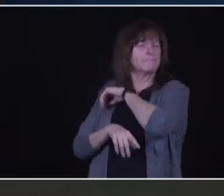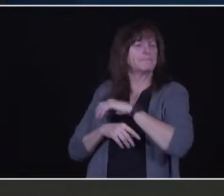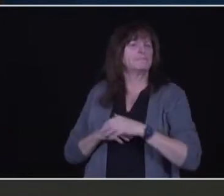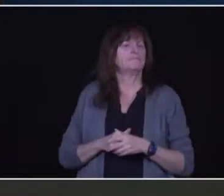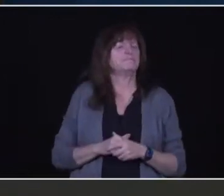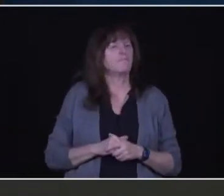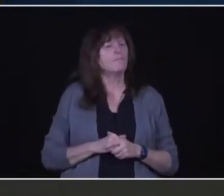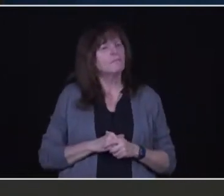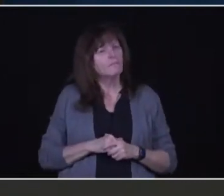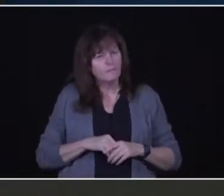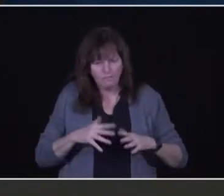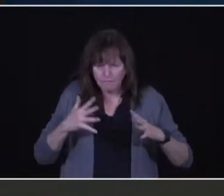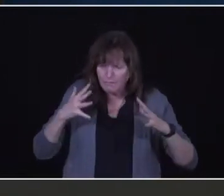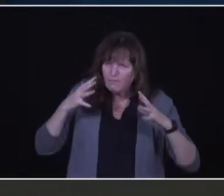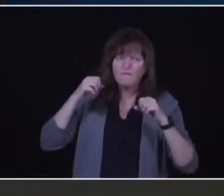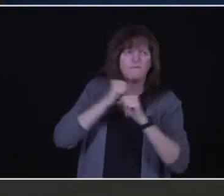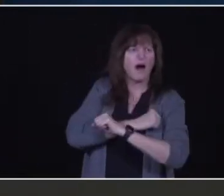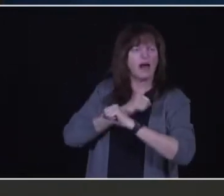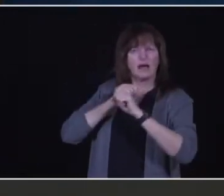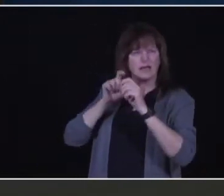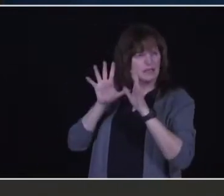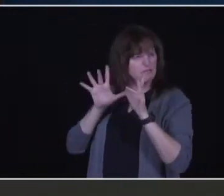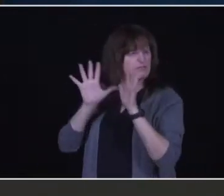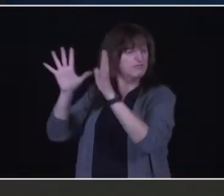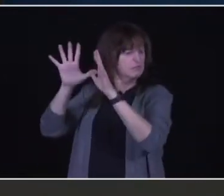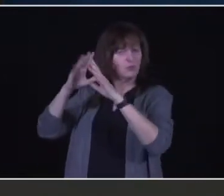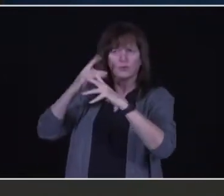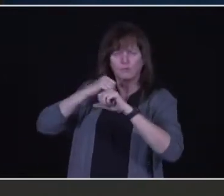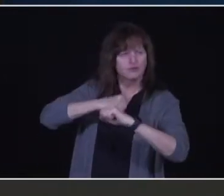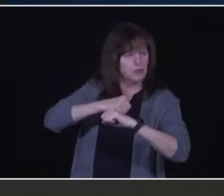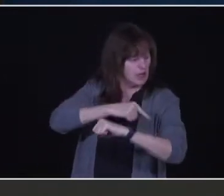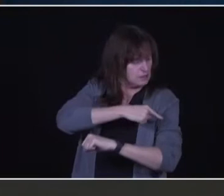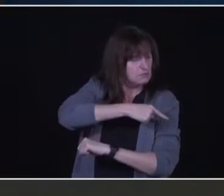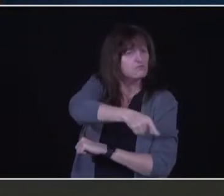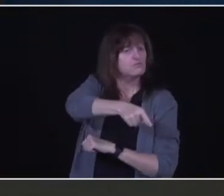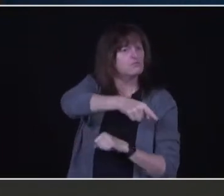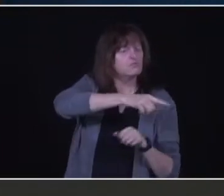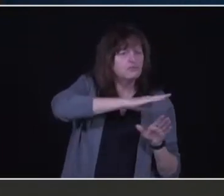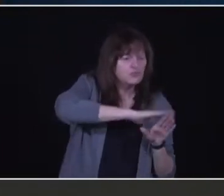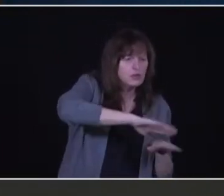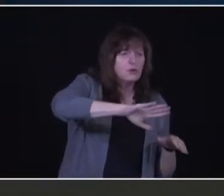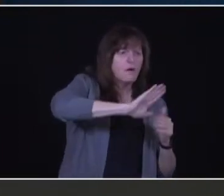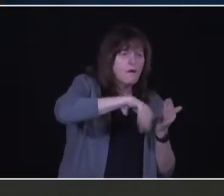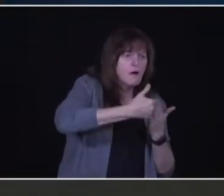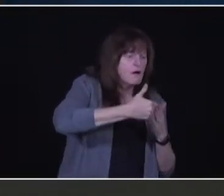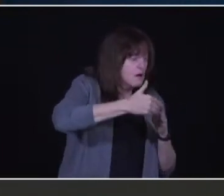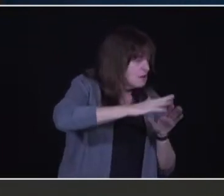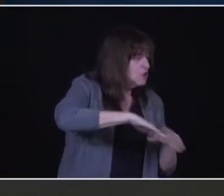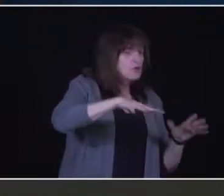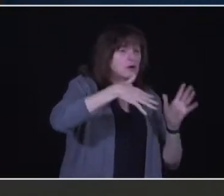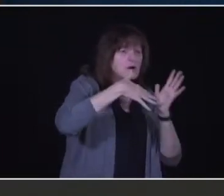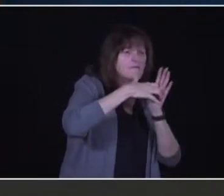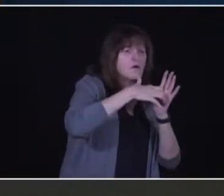to protect our kids and we won't rest until every child, every vulnerable person, every victim in Ontario